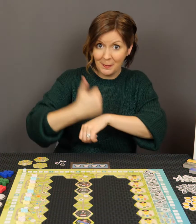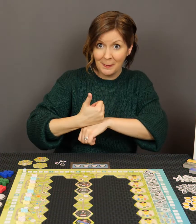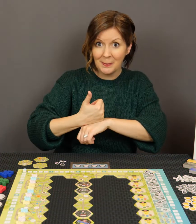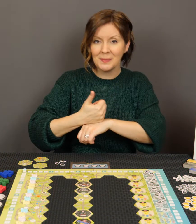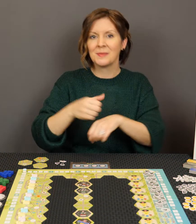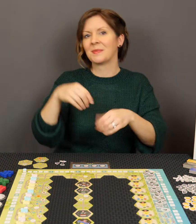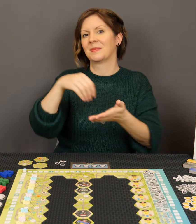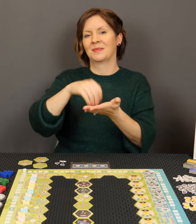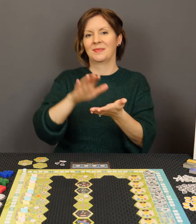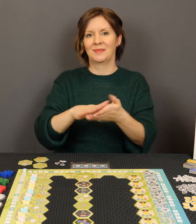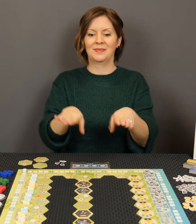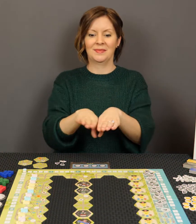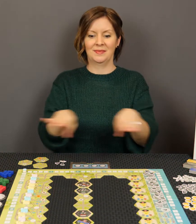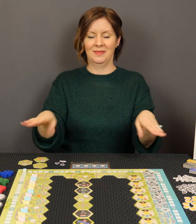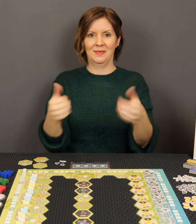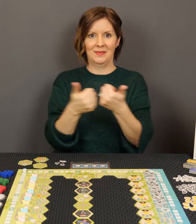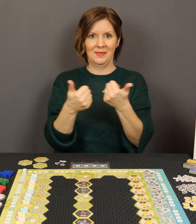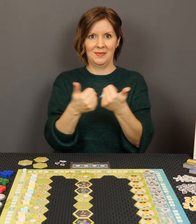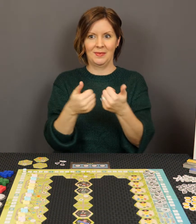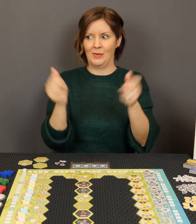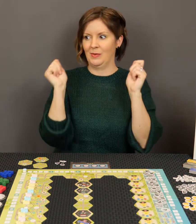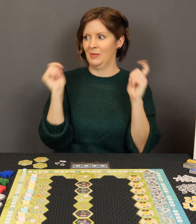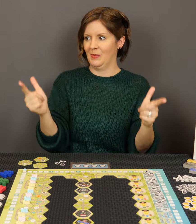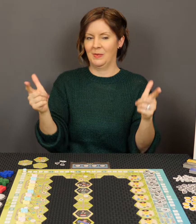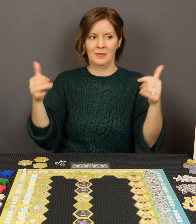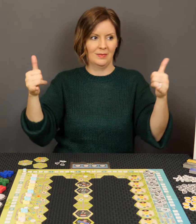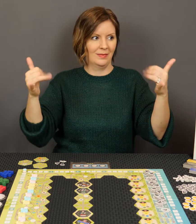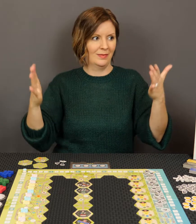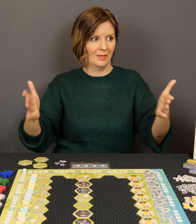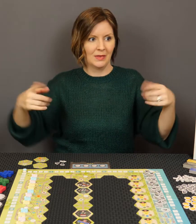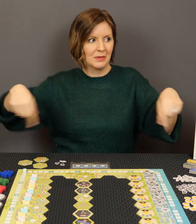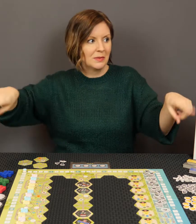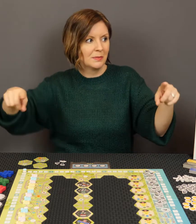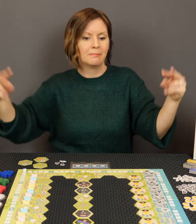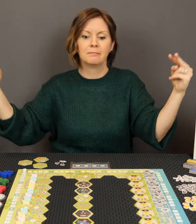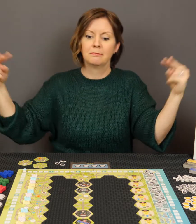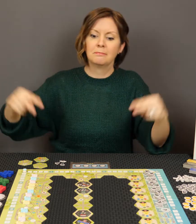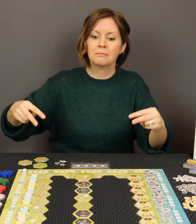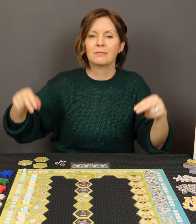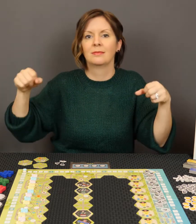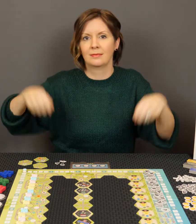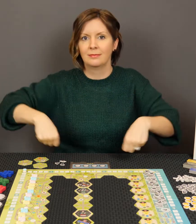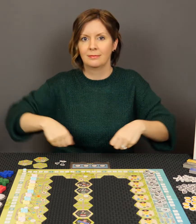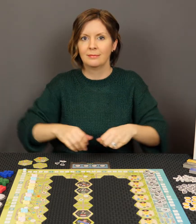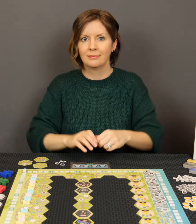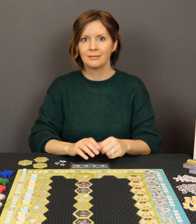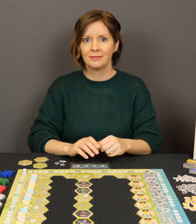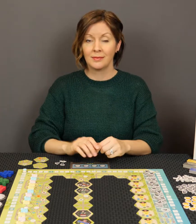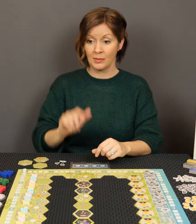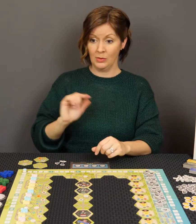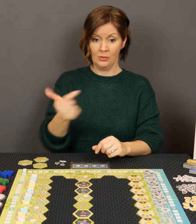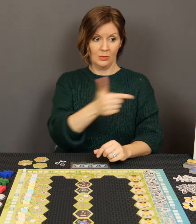To set up, put down the game board so that all of the players can easily see it.